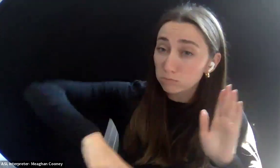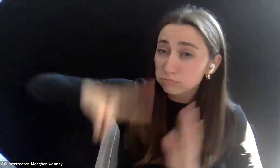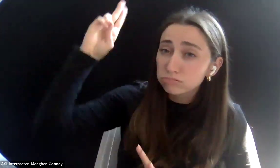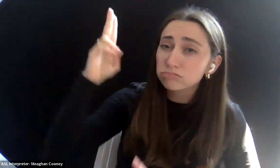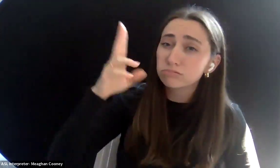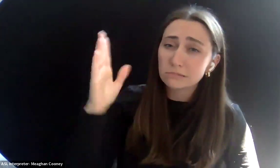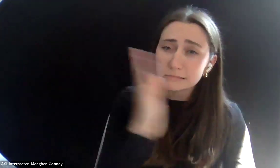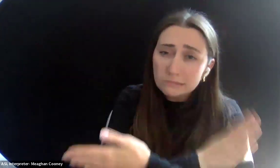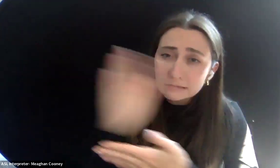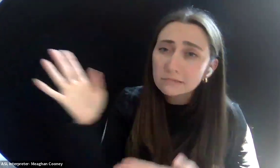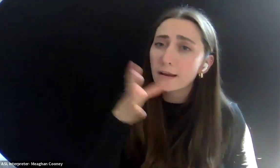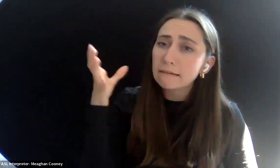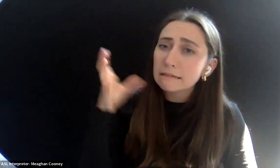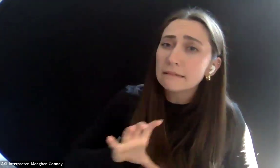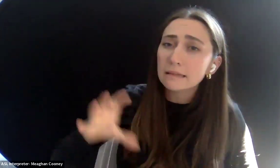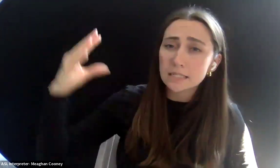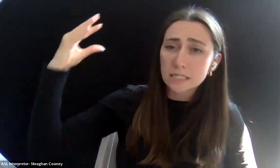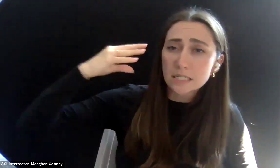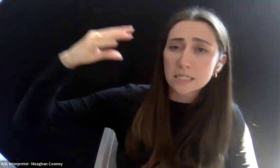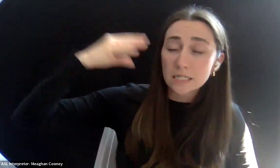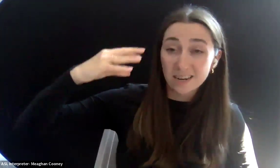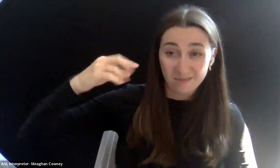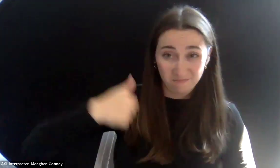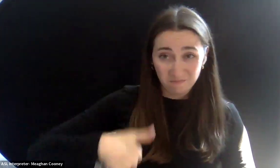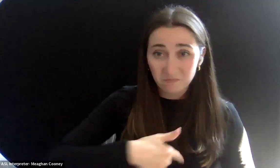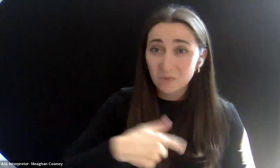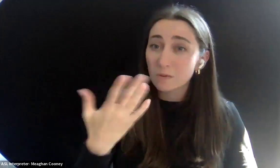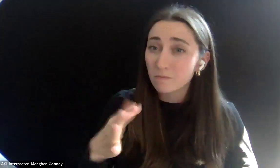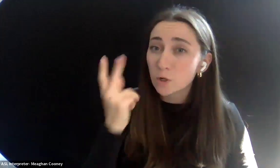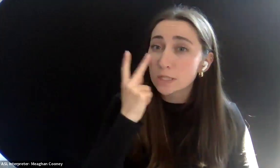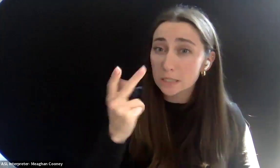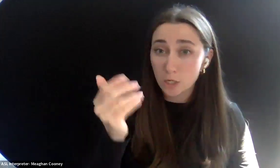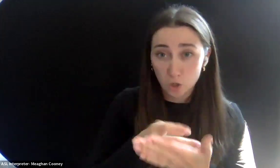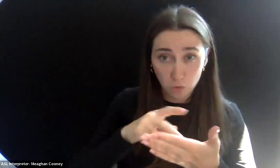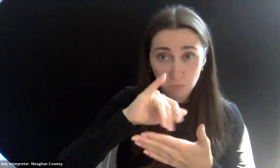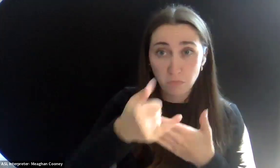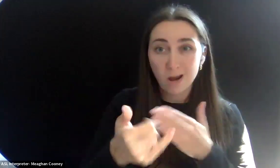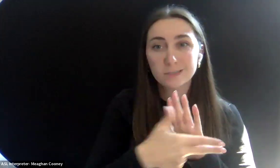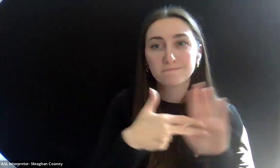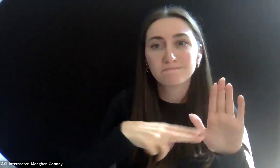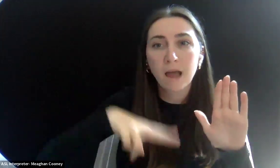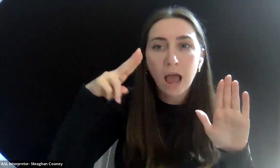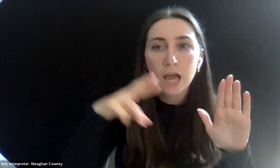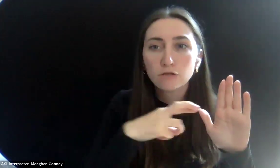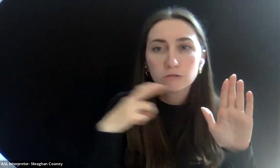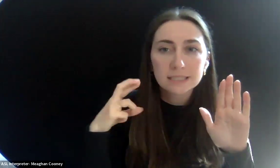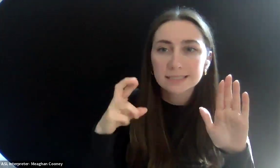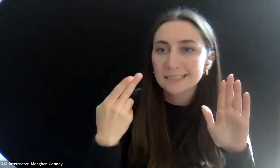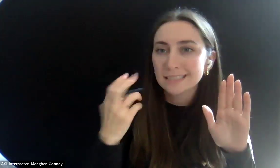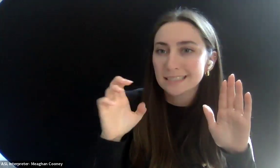We are seeing the vast majority of projects coming in rated as high risk for heat over the useful life.